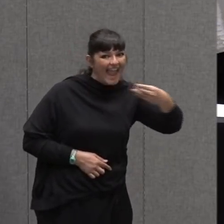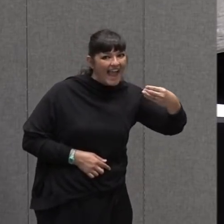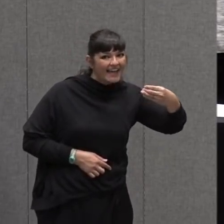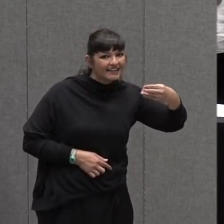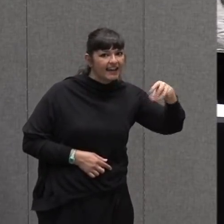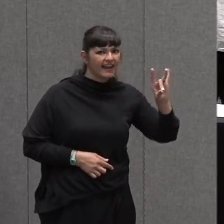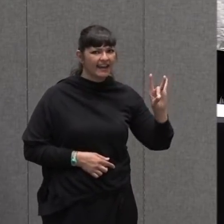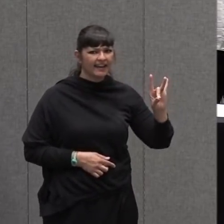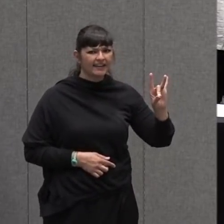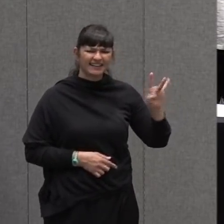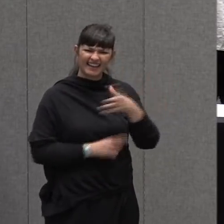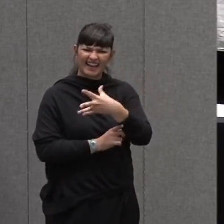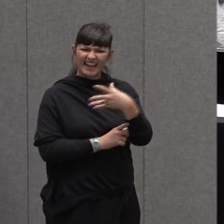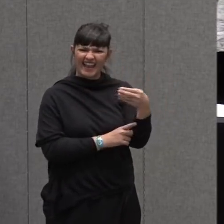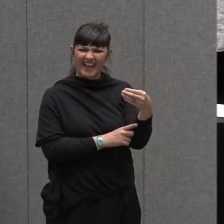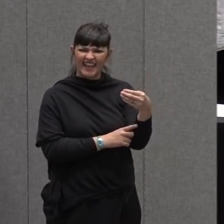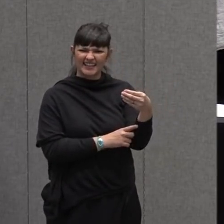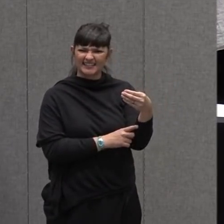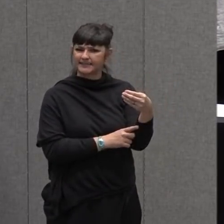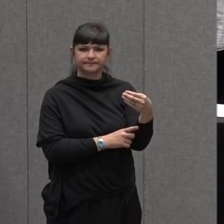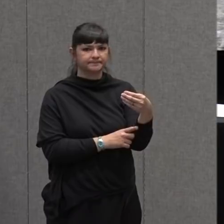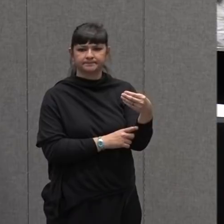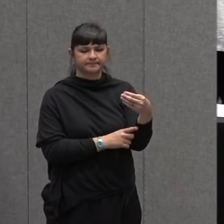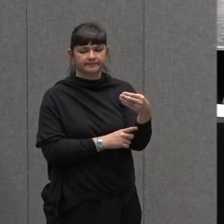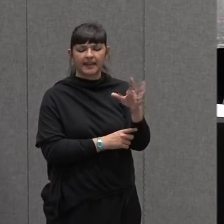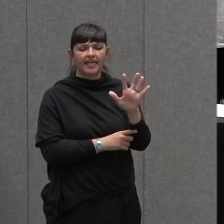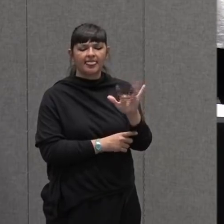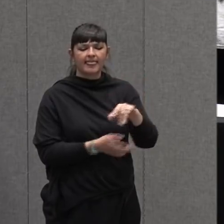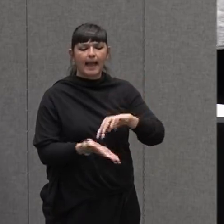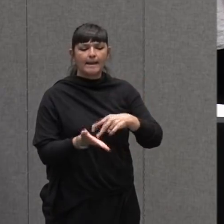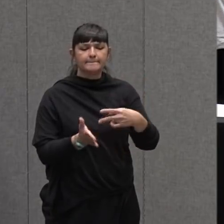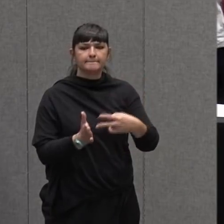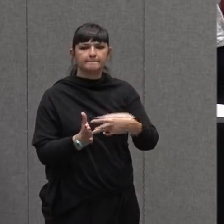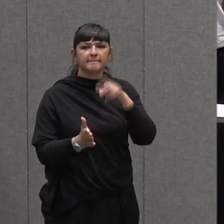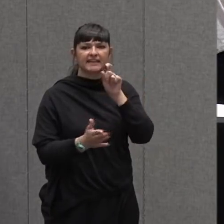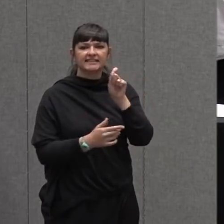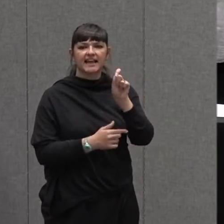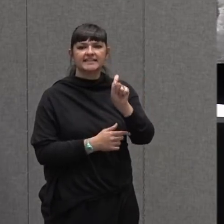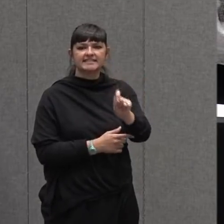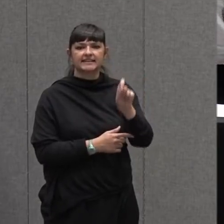"and" in there that "and" means decimal point. Yeah, I had to be very careful about on that 500.